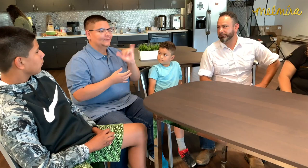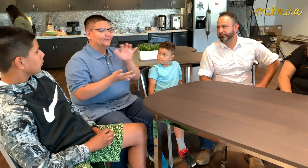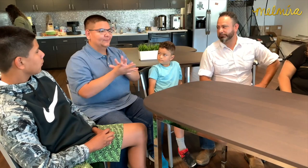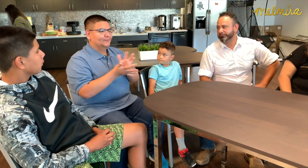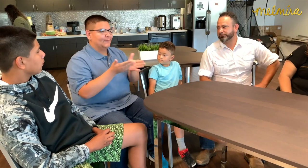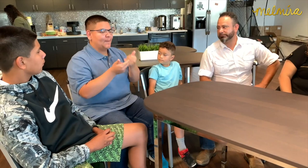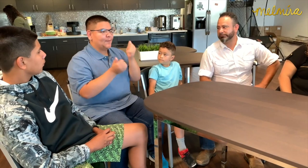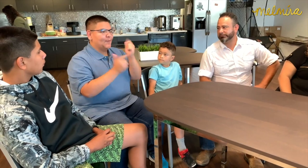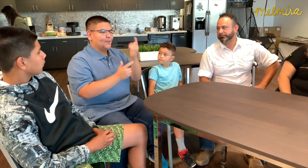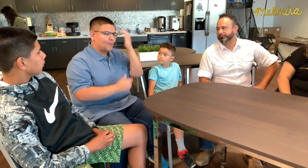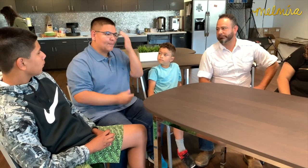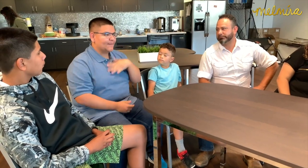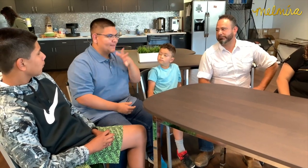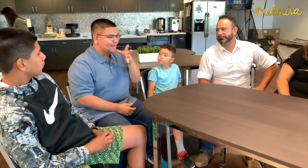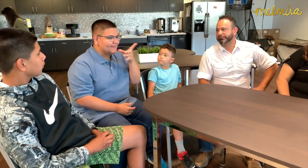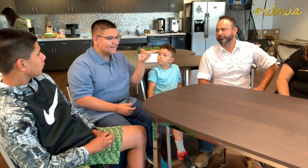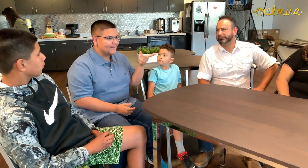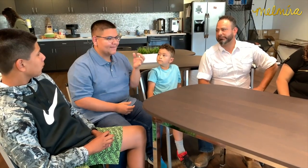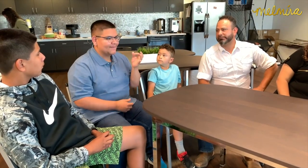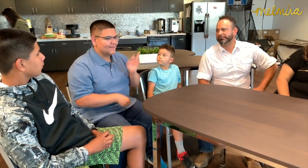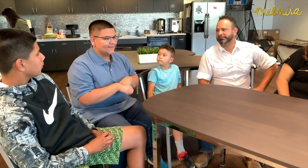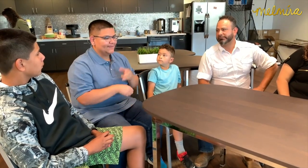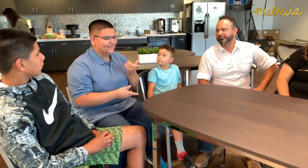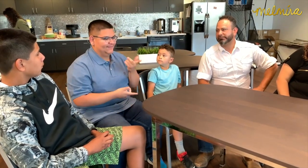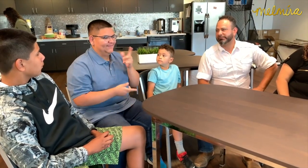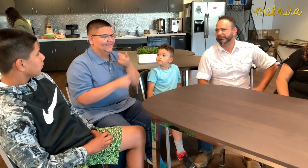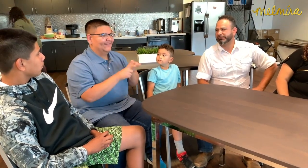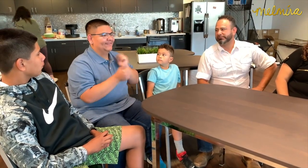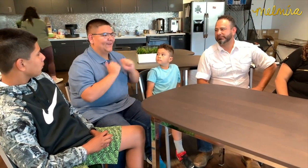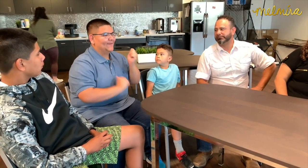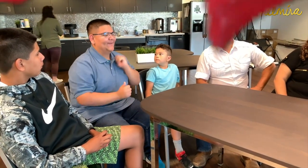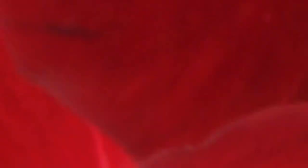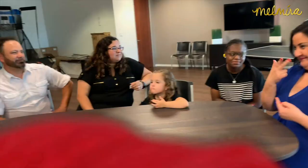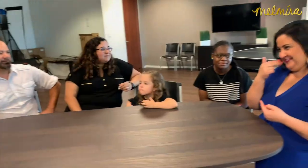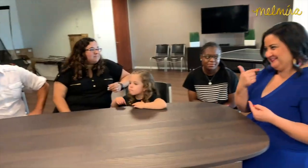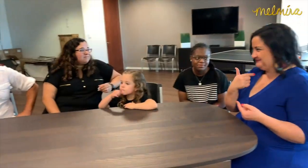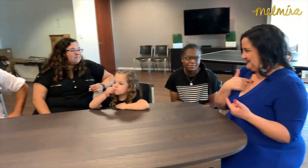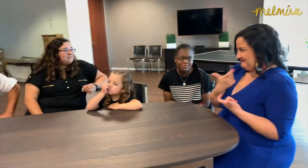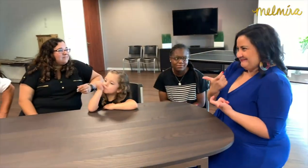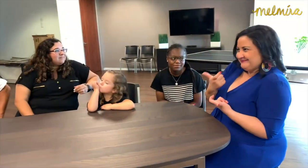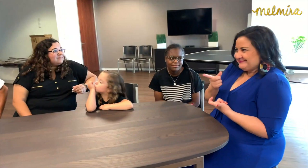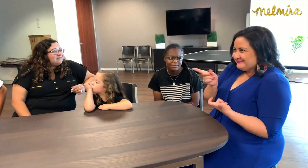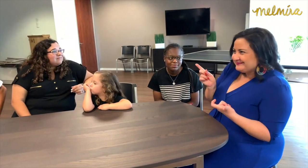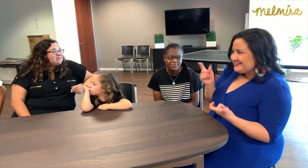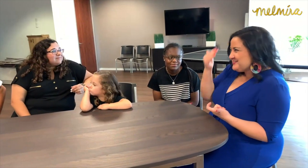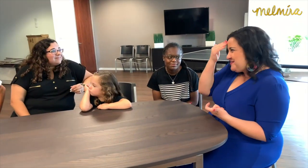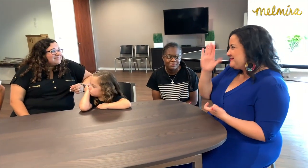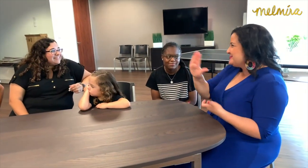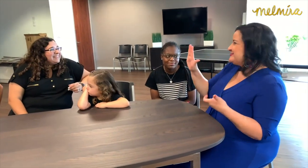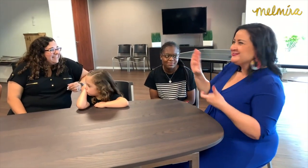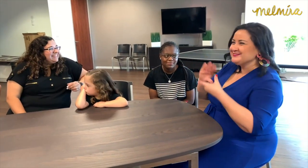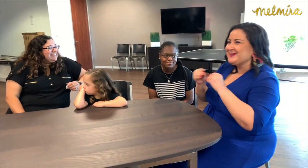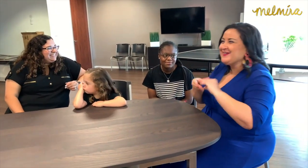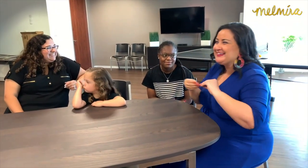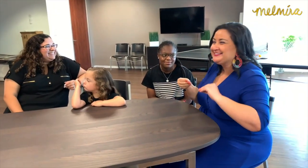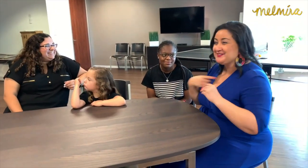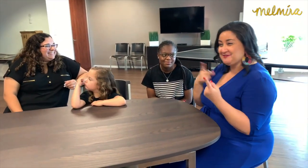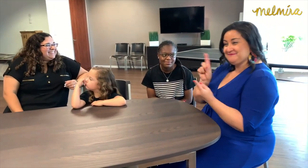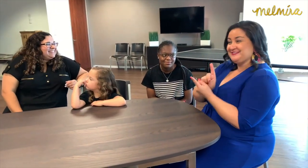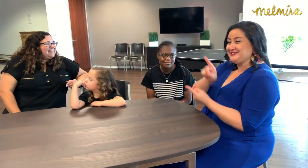Also, almost everyone at school knows my mom now. I thought it's so funny that I watched your show, and got to know your stories, and now I get to meet